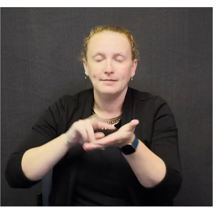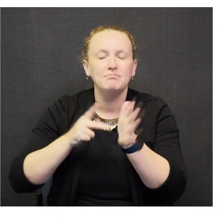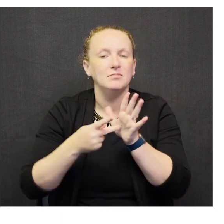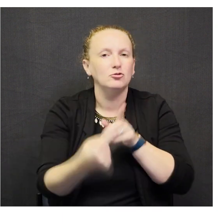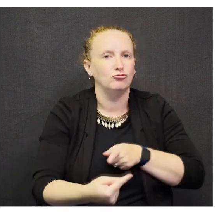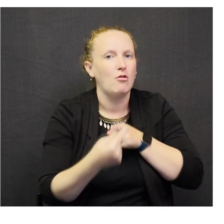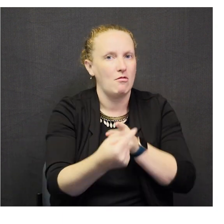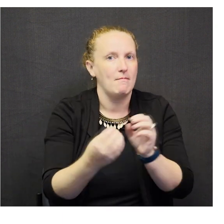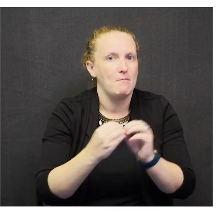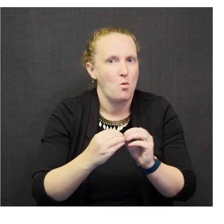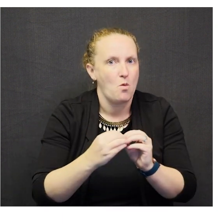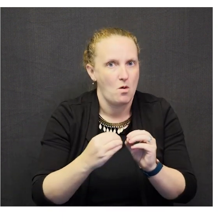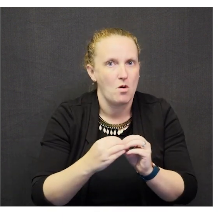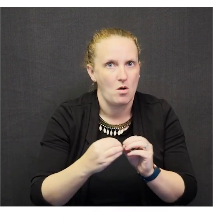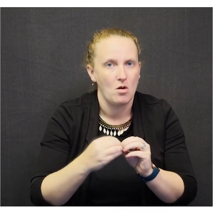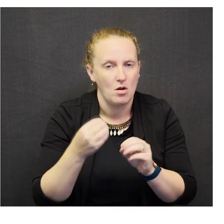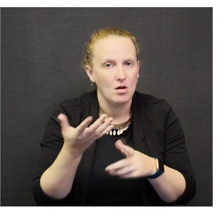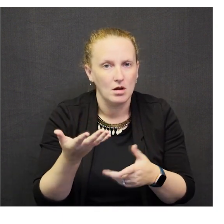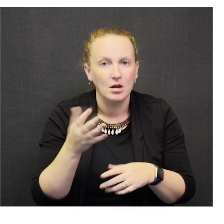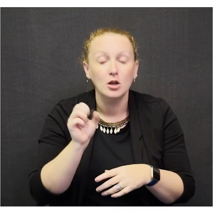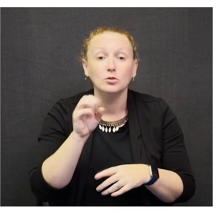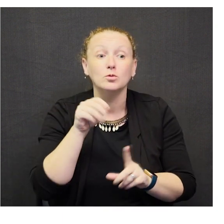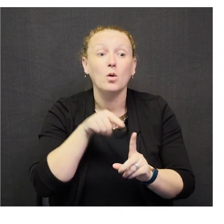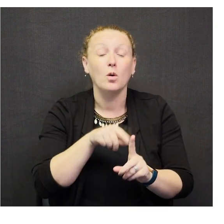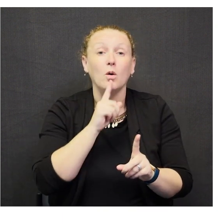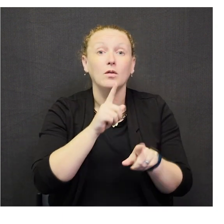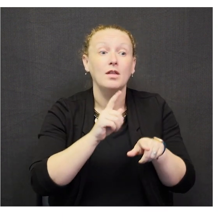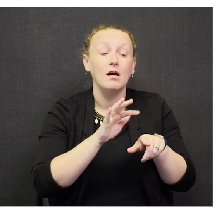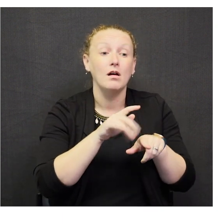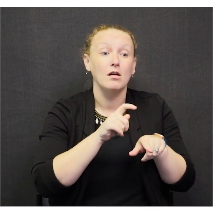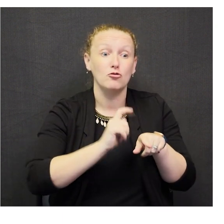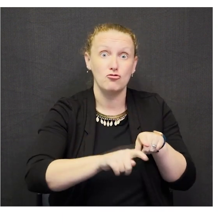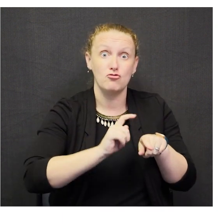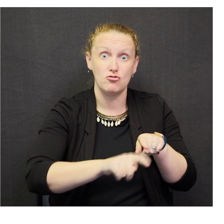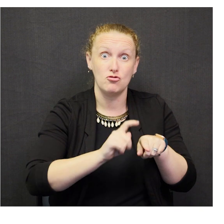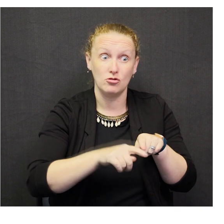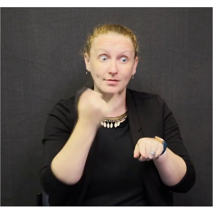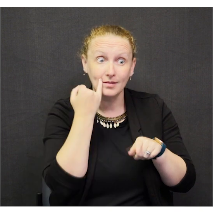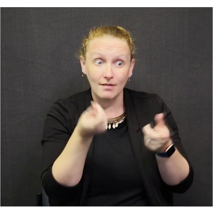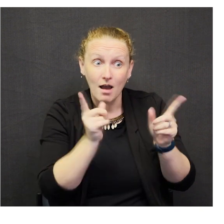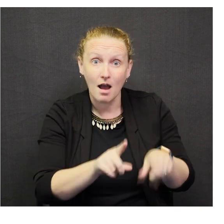externally through vendors. And so suddenly the vendor volumes are up and the staff interpreters